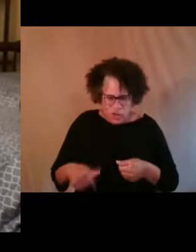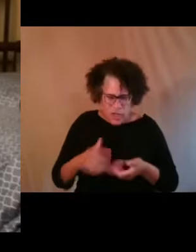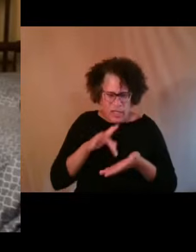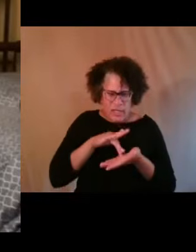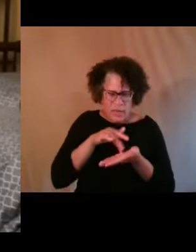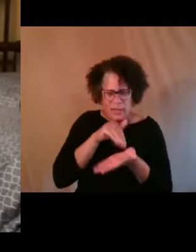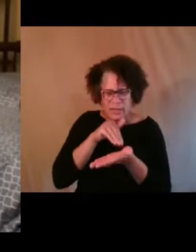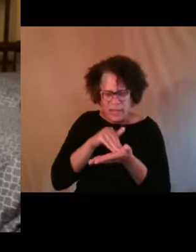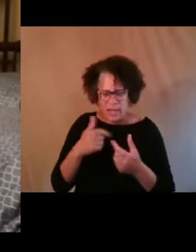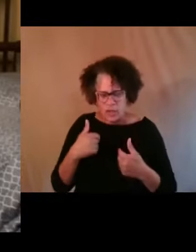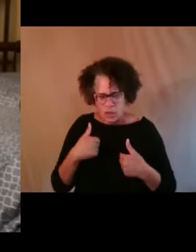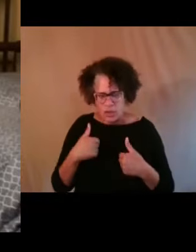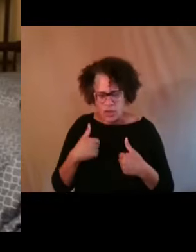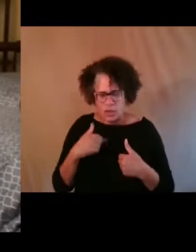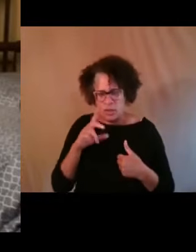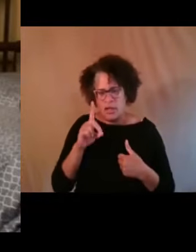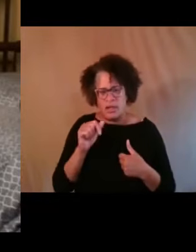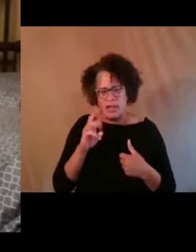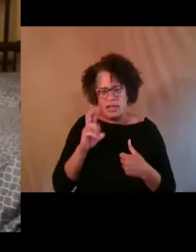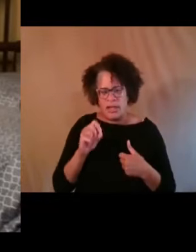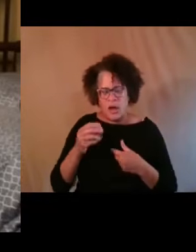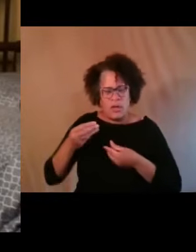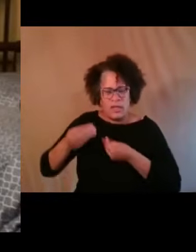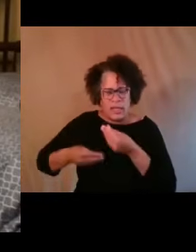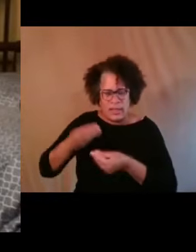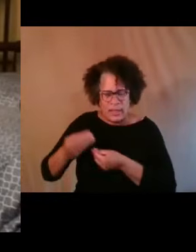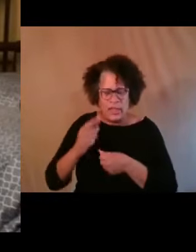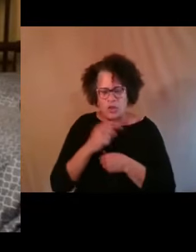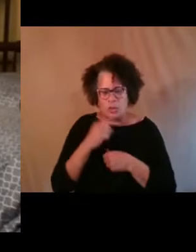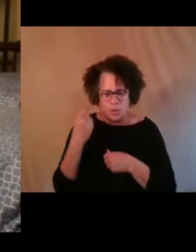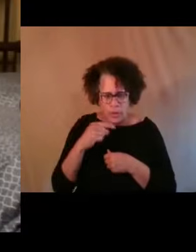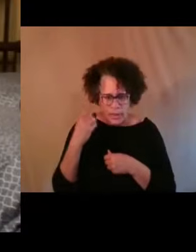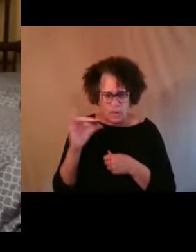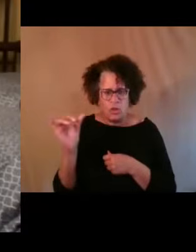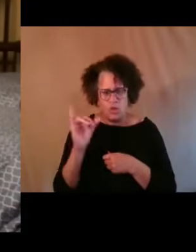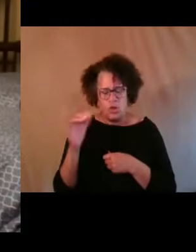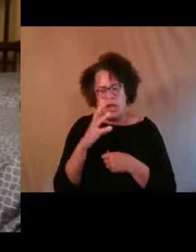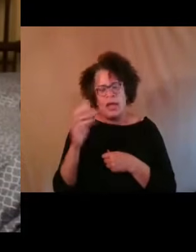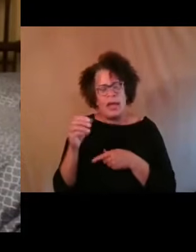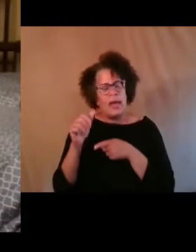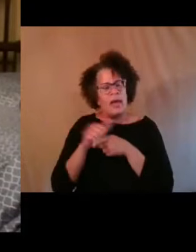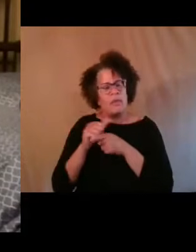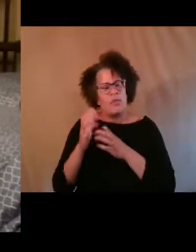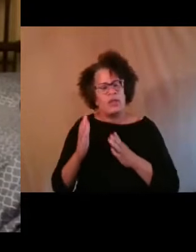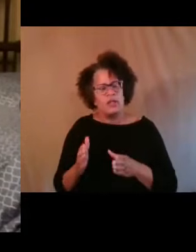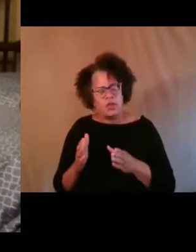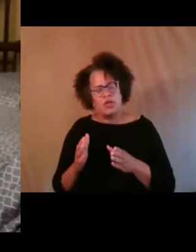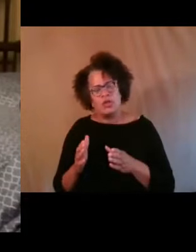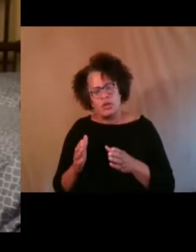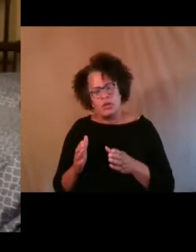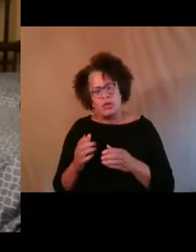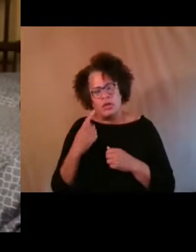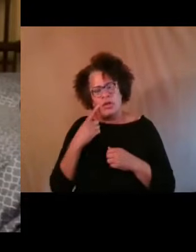as a Doist lineage priest, as a practitioner of peer counseling.